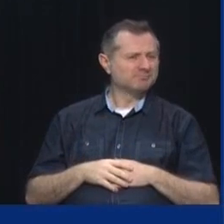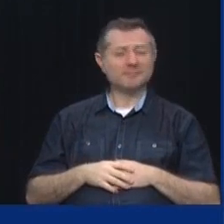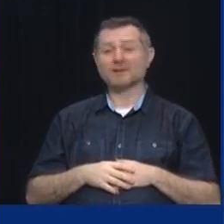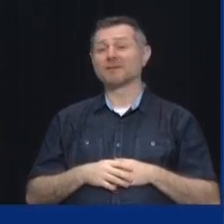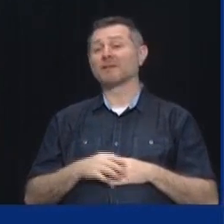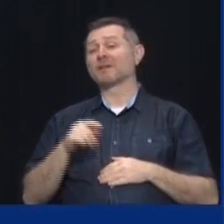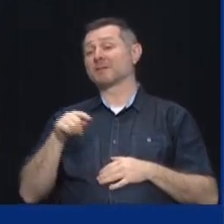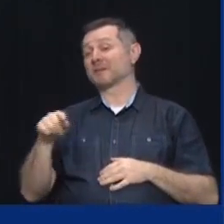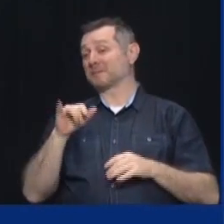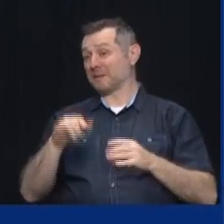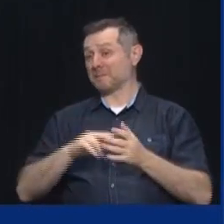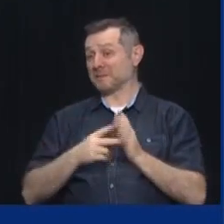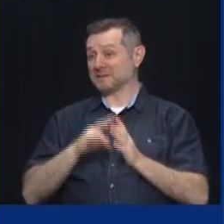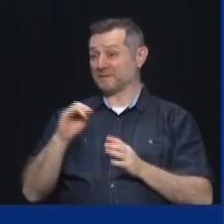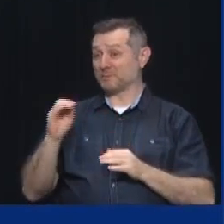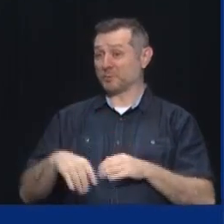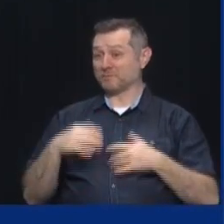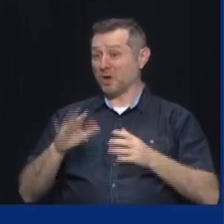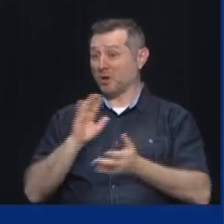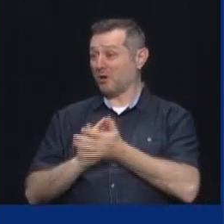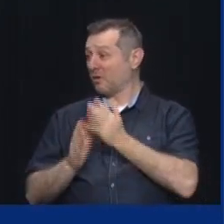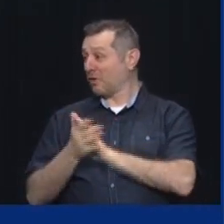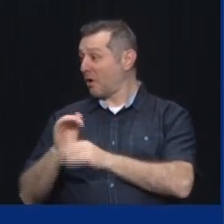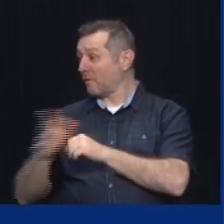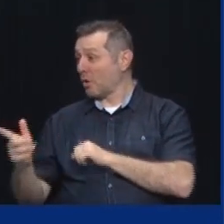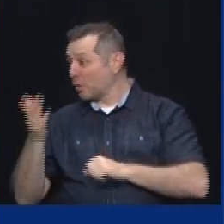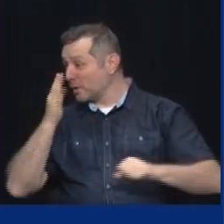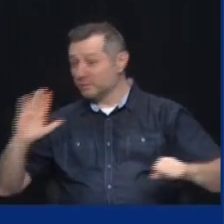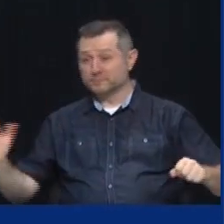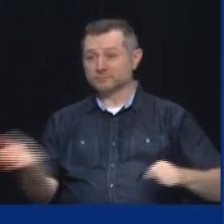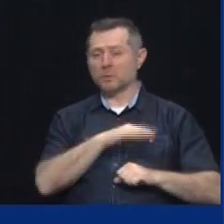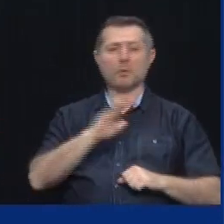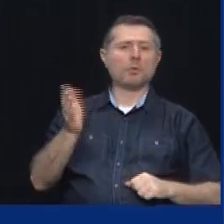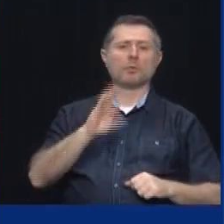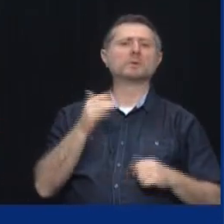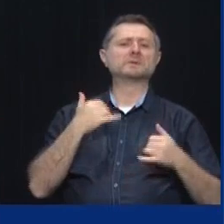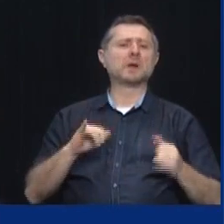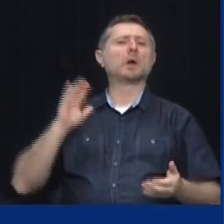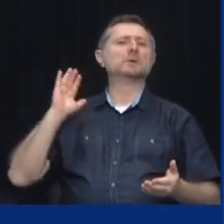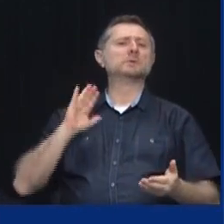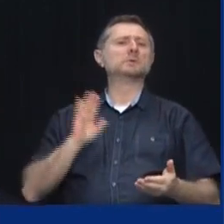IT MEANS WE'RE DOING WELL, BUT IT ALSO MEANS KEEP GOING.